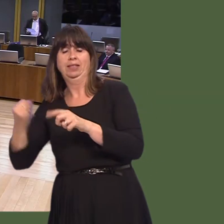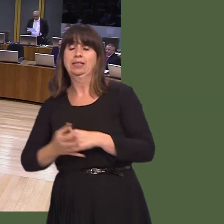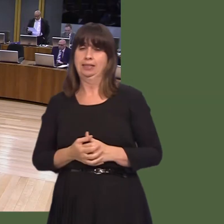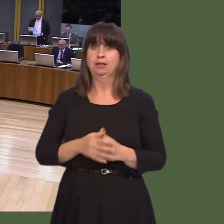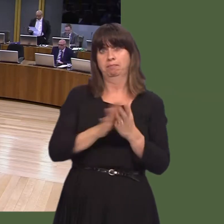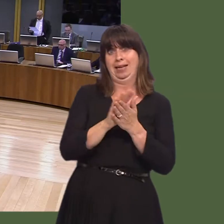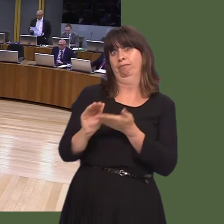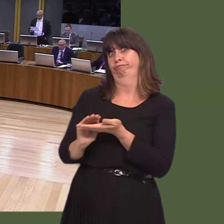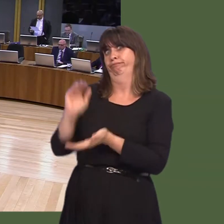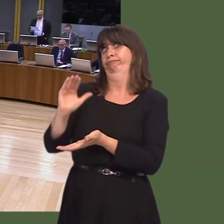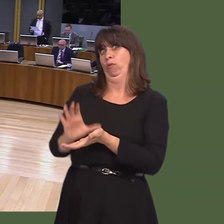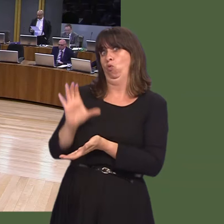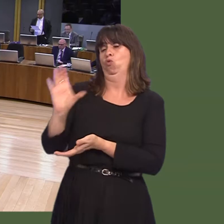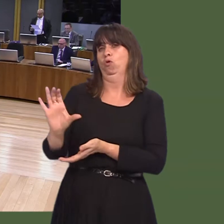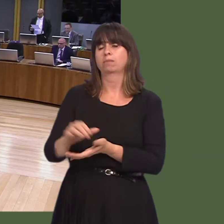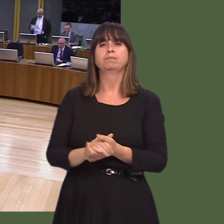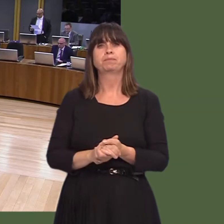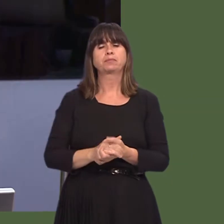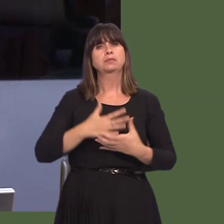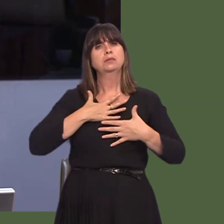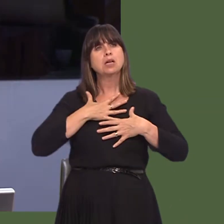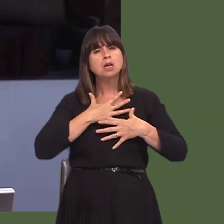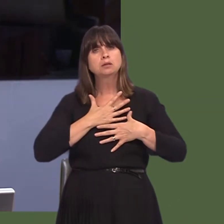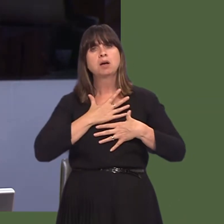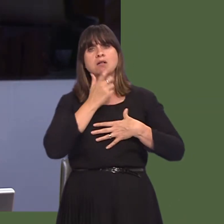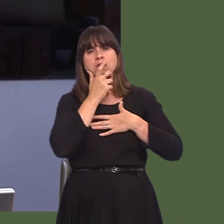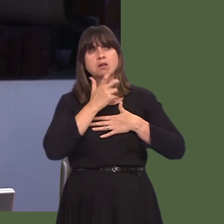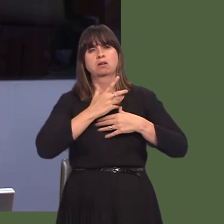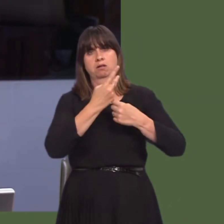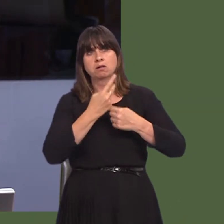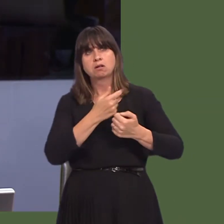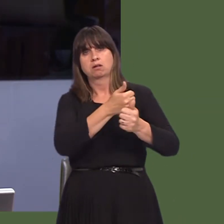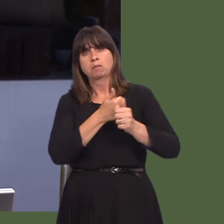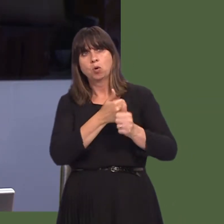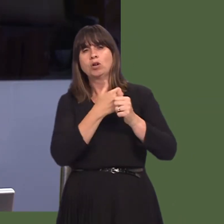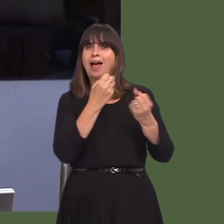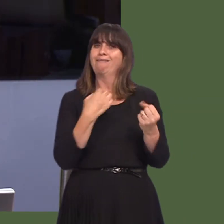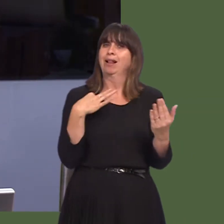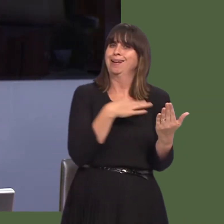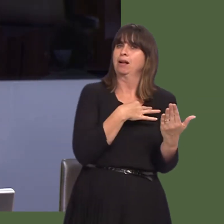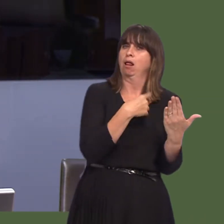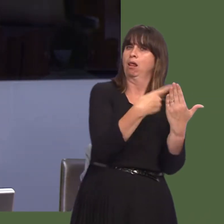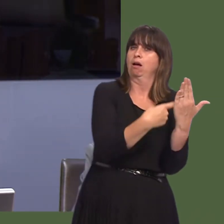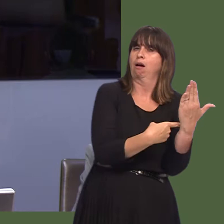The provision of a basic level of asthma care, as set out in the clinical guidelines, contributes